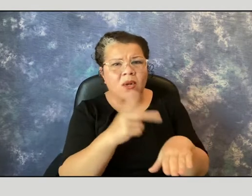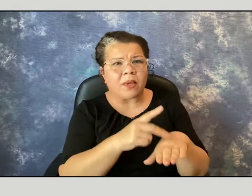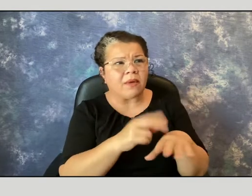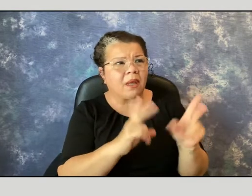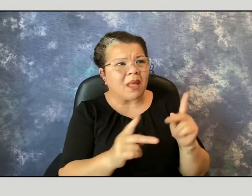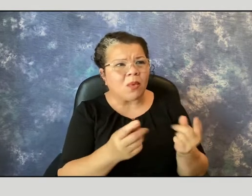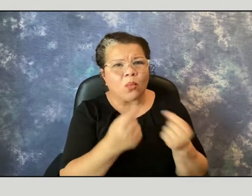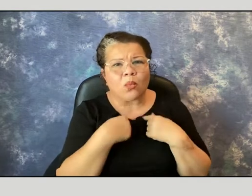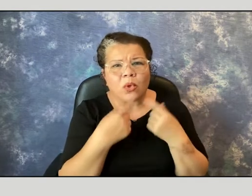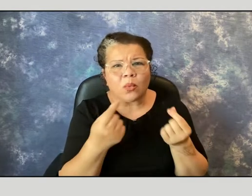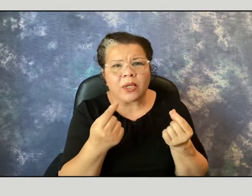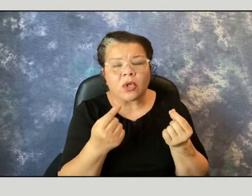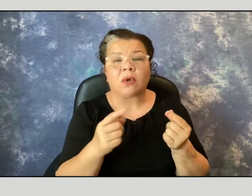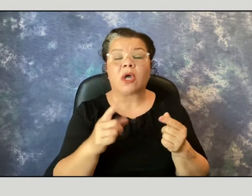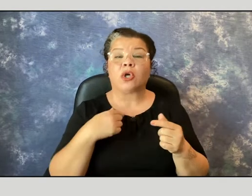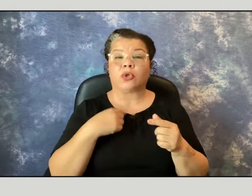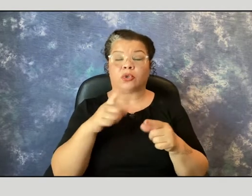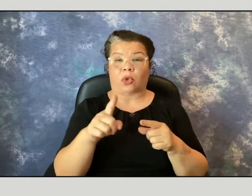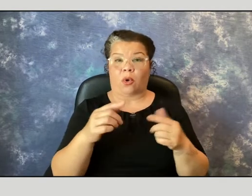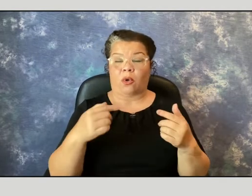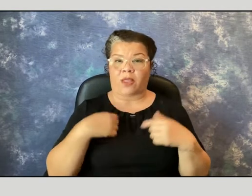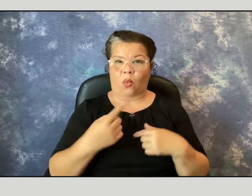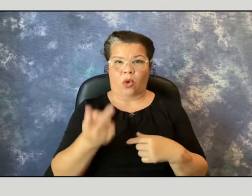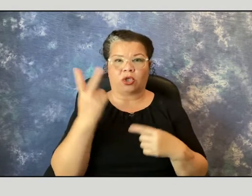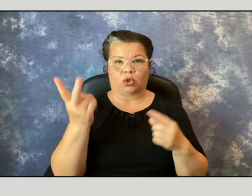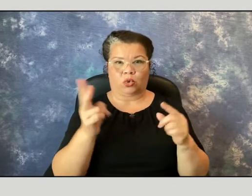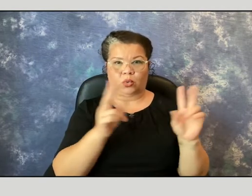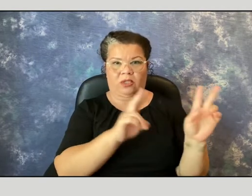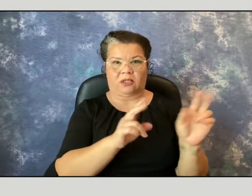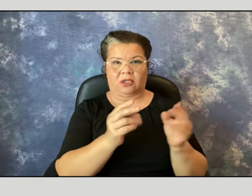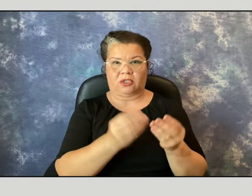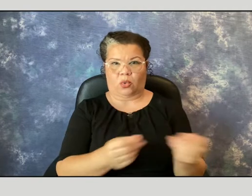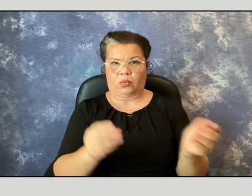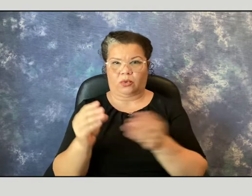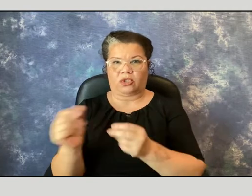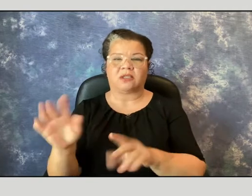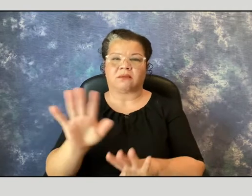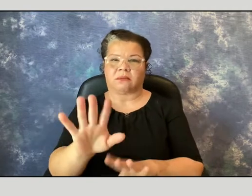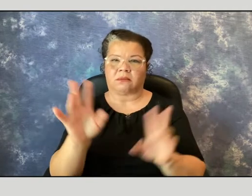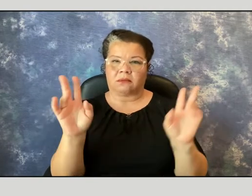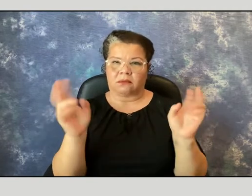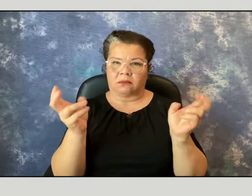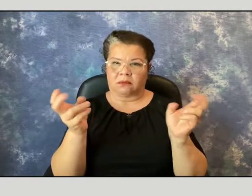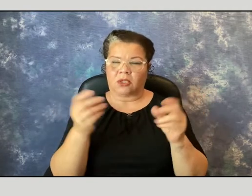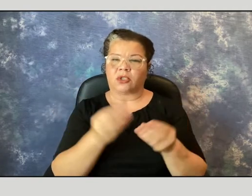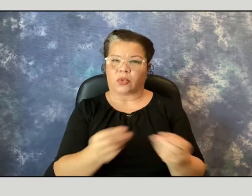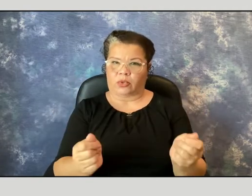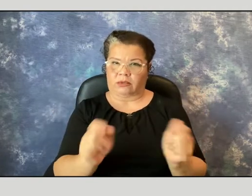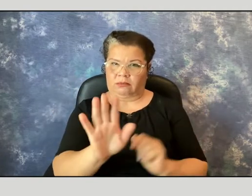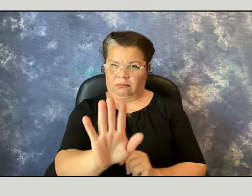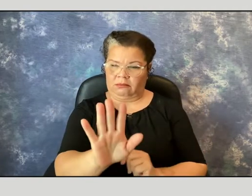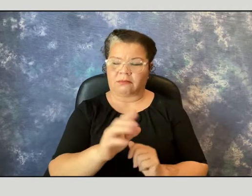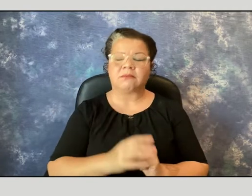I say solutions in quotation marks, but there was a lot of birth control,